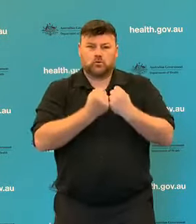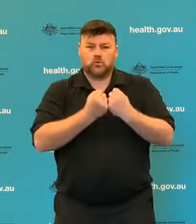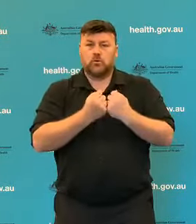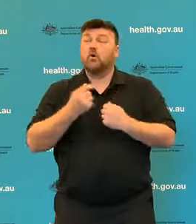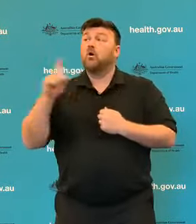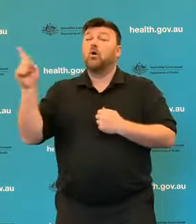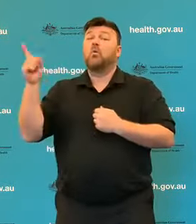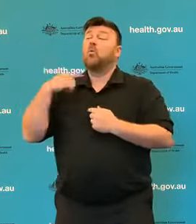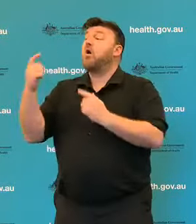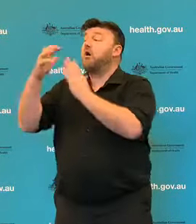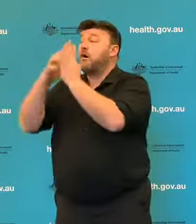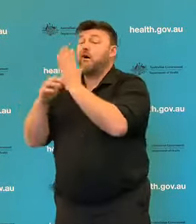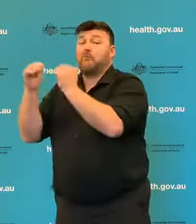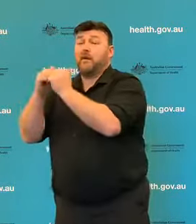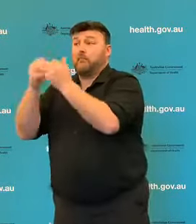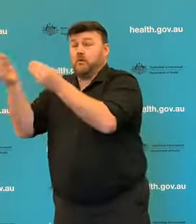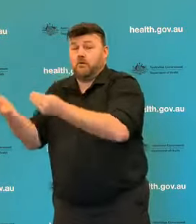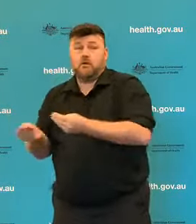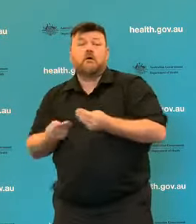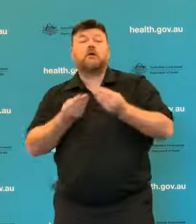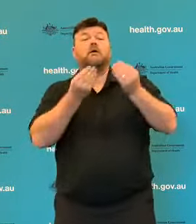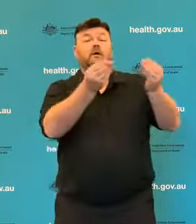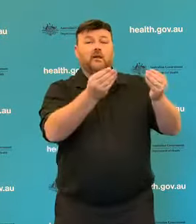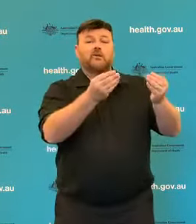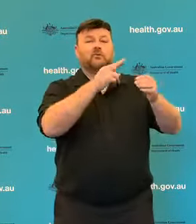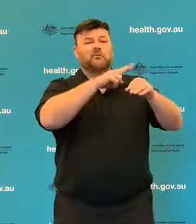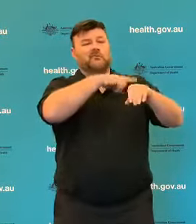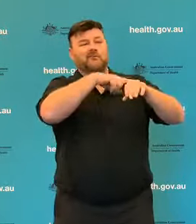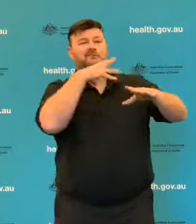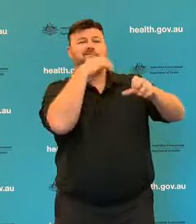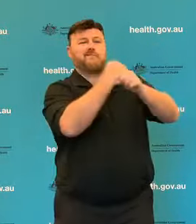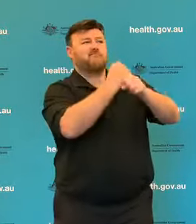National Cabinet, provides quantitative and qualitative metrics to determine